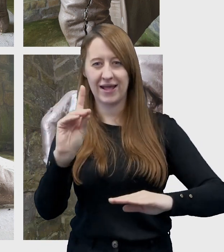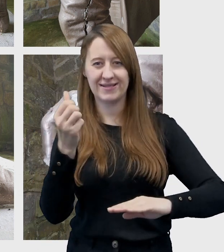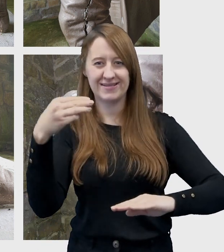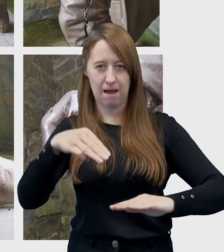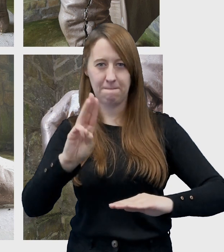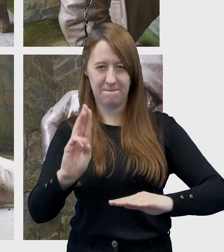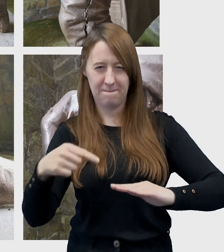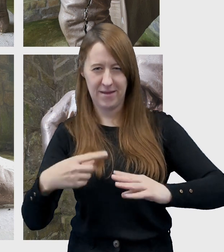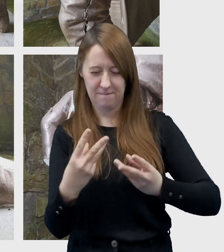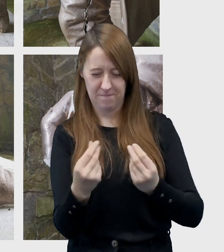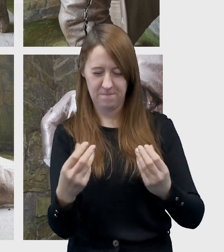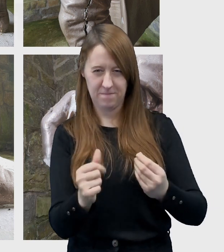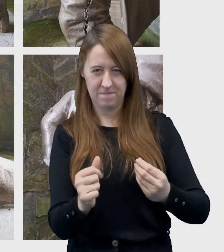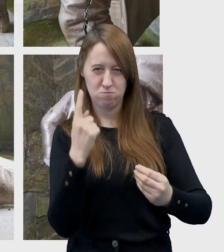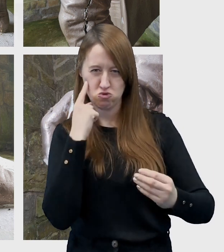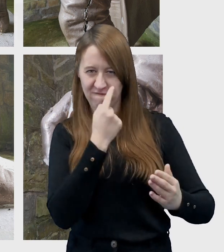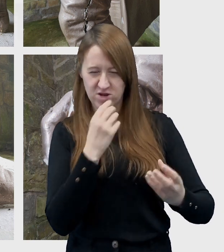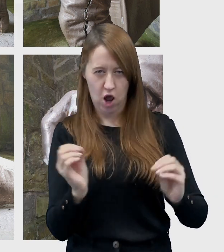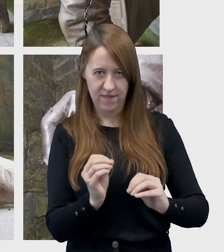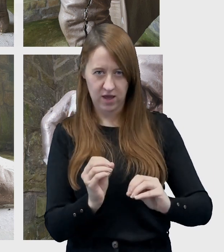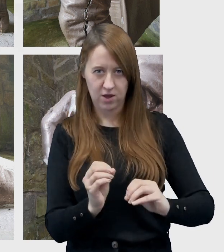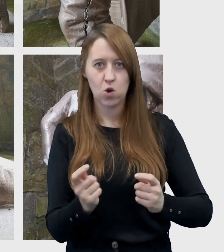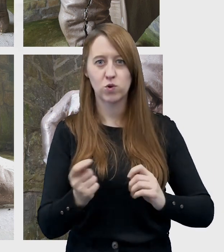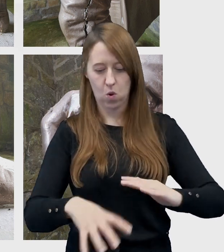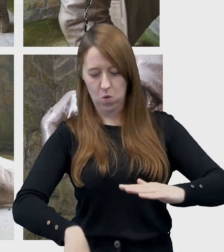plaster cast has got a ferrous iron armature in it for